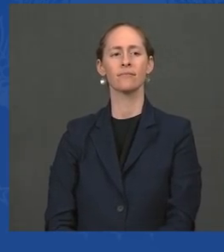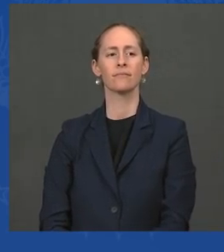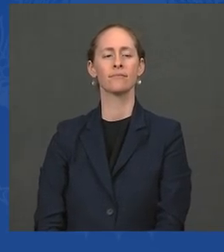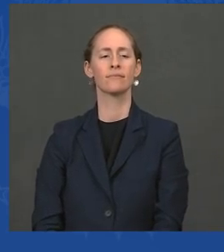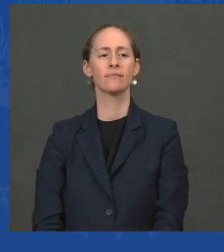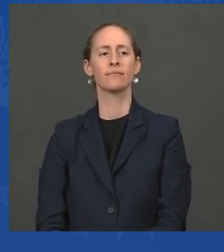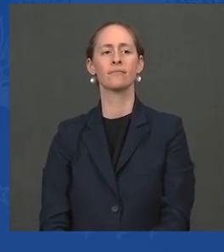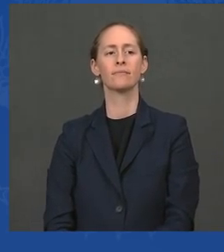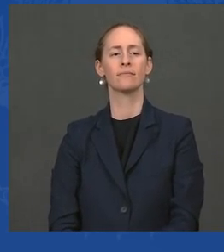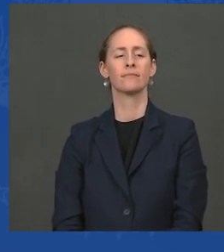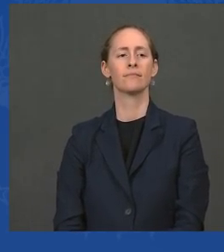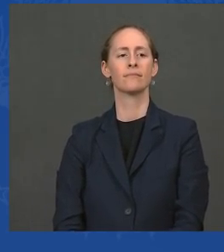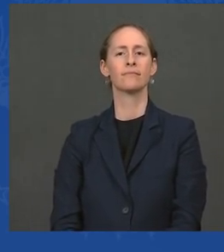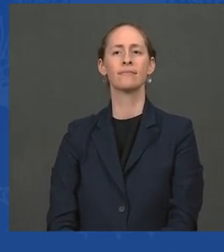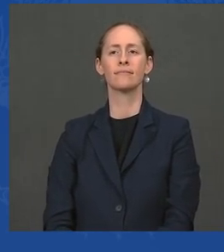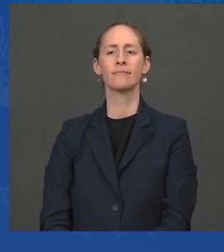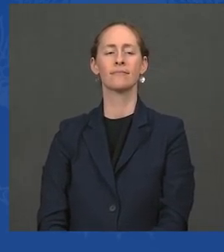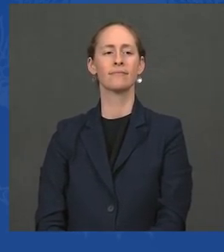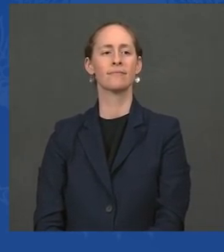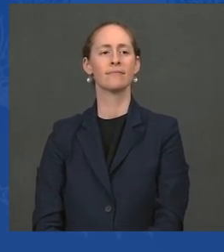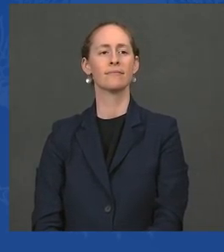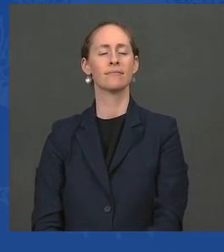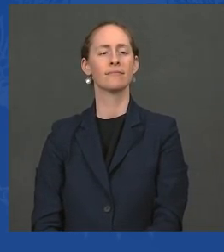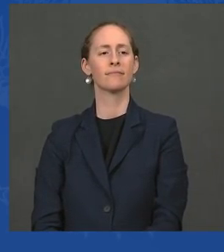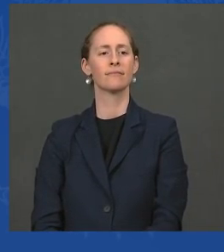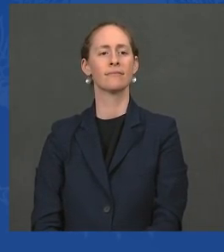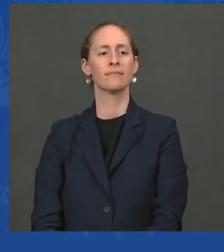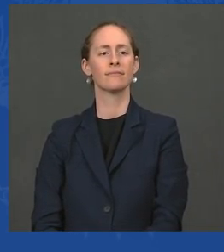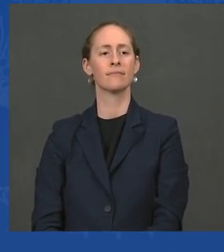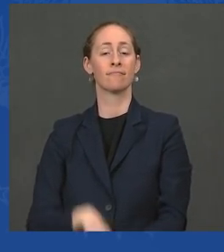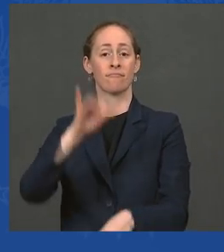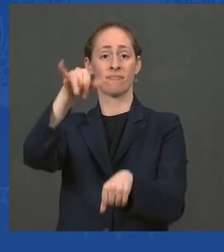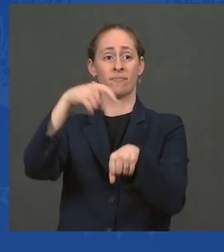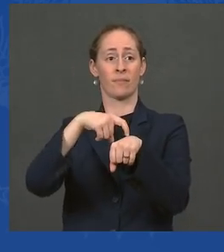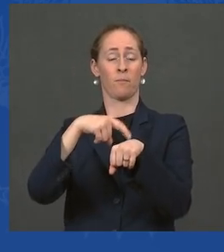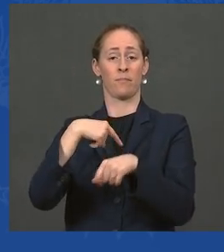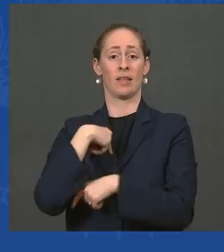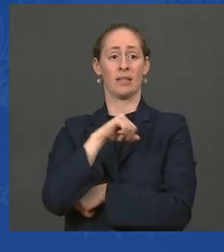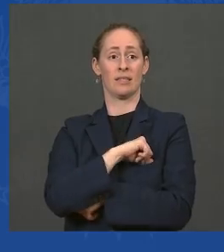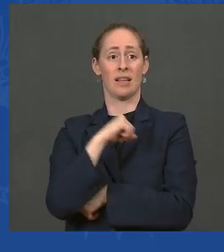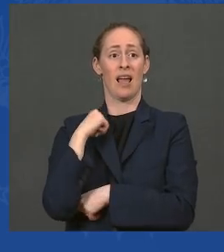but I got on pretty well in the Senate for all those years: a lot of Republican friends, as well as Democratic friends.